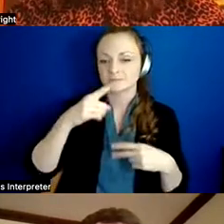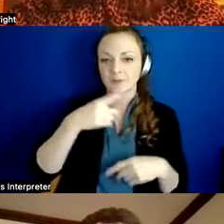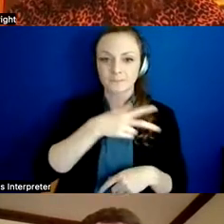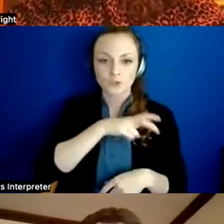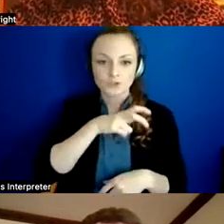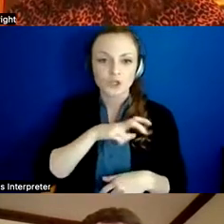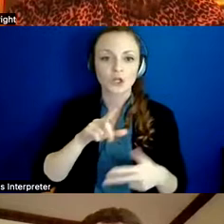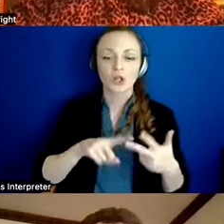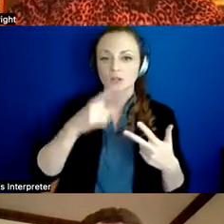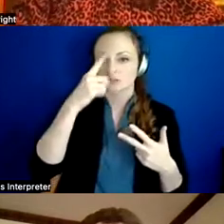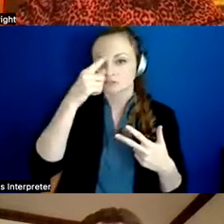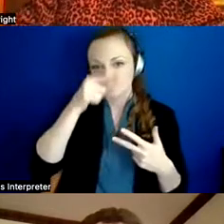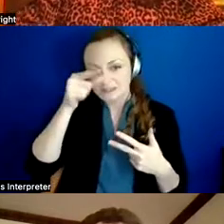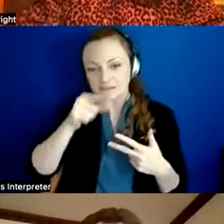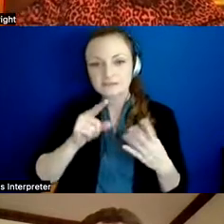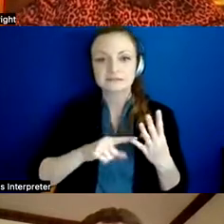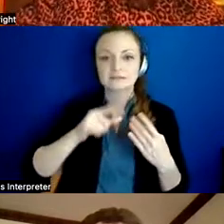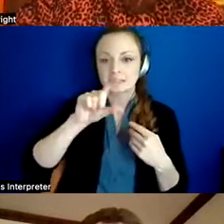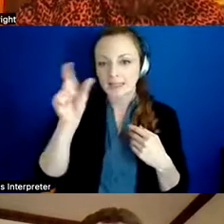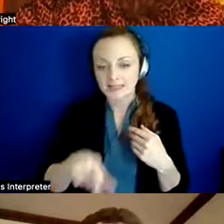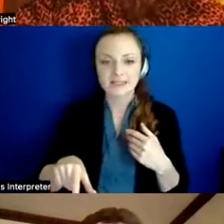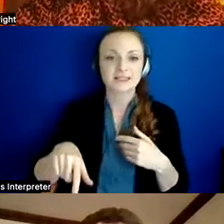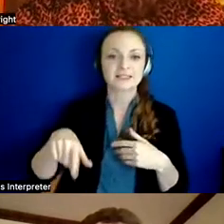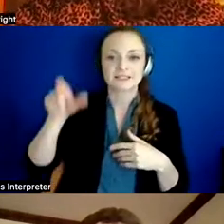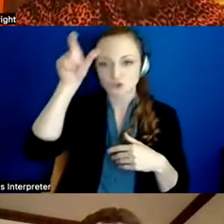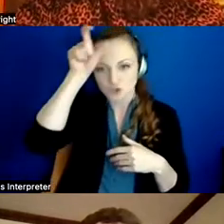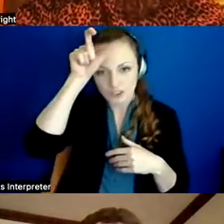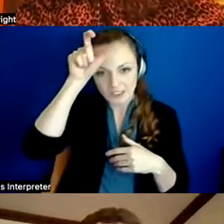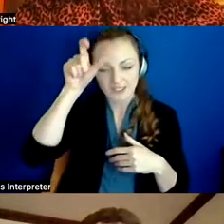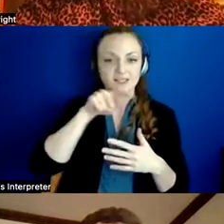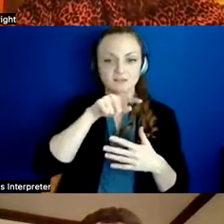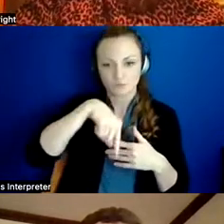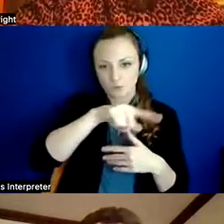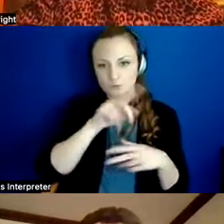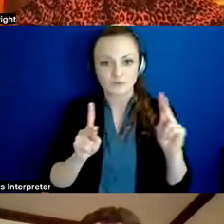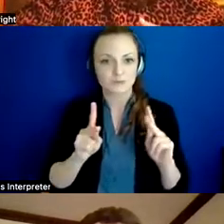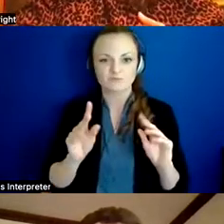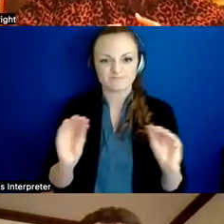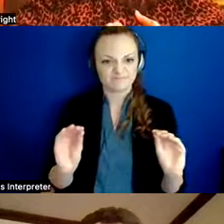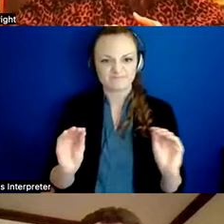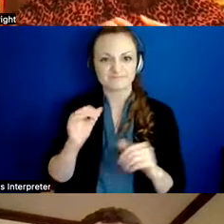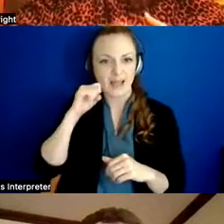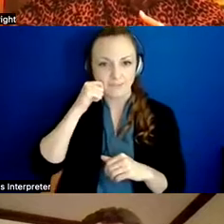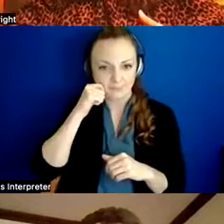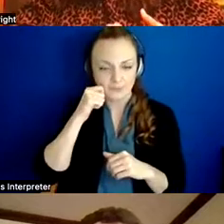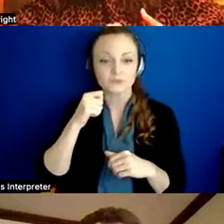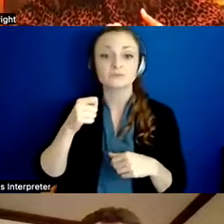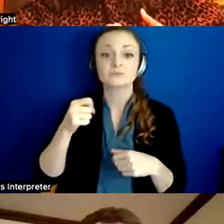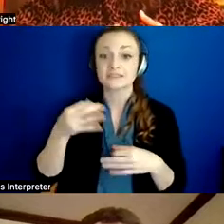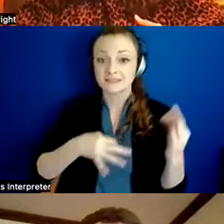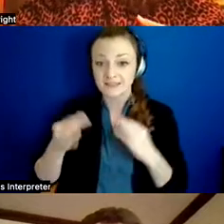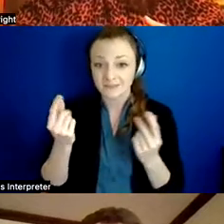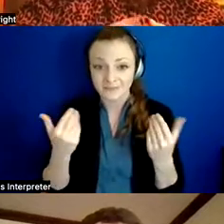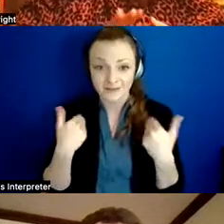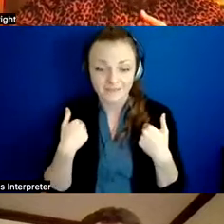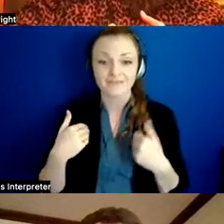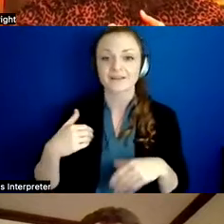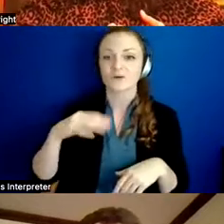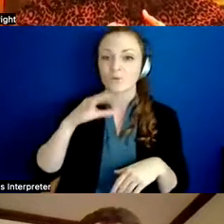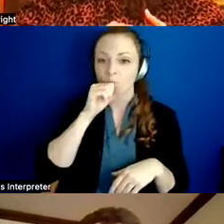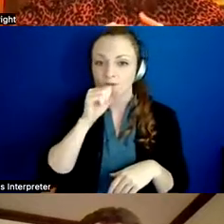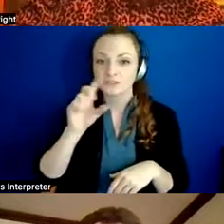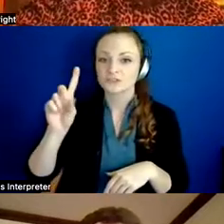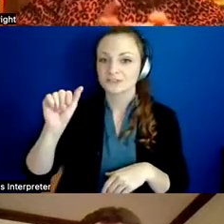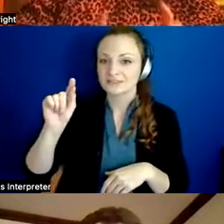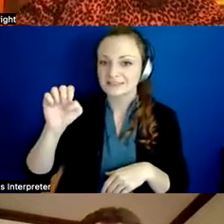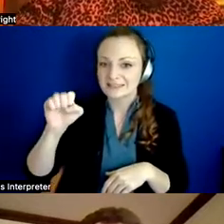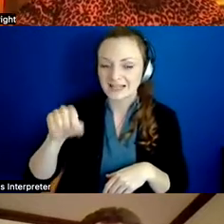19:37:18 They didn't have Apples so much they had oranges dates, figs, and fruits that are